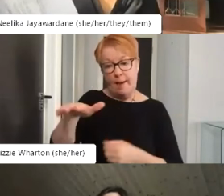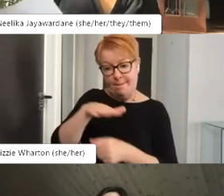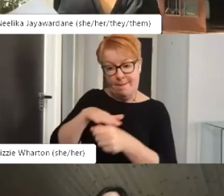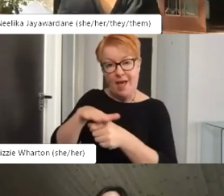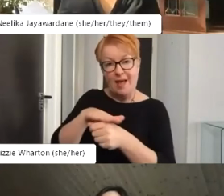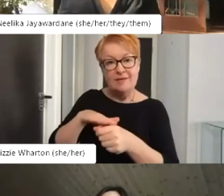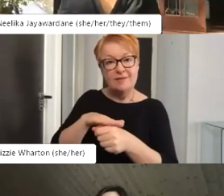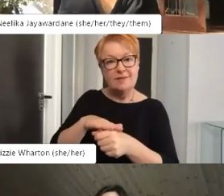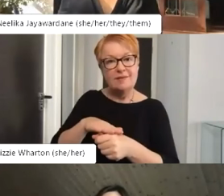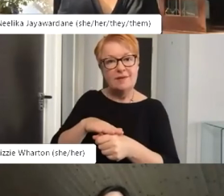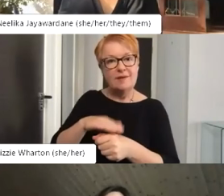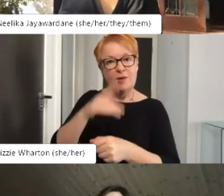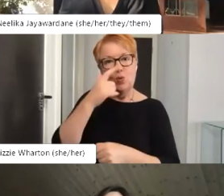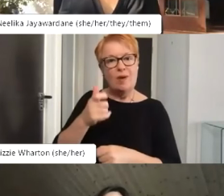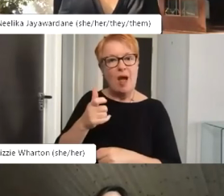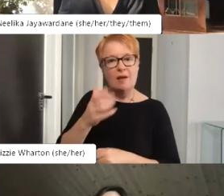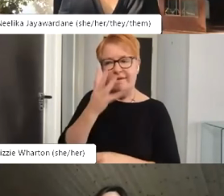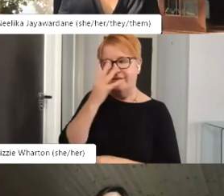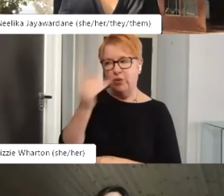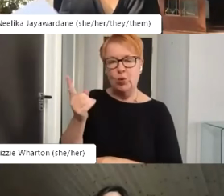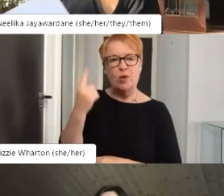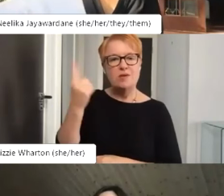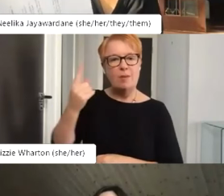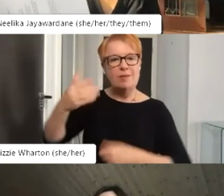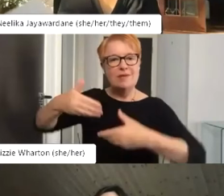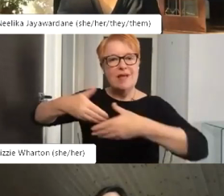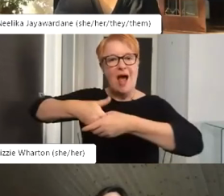hand for comfort, you could also have a sangria in the sunset